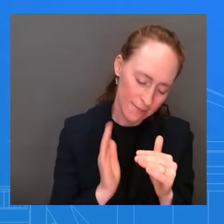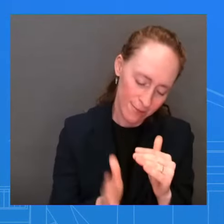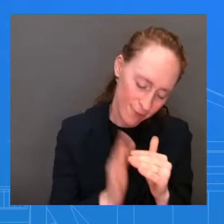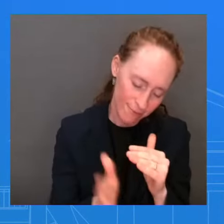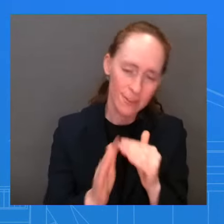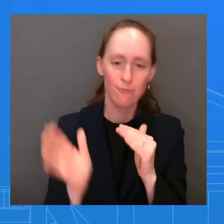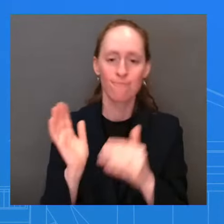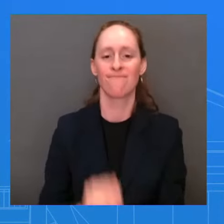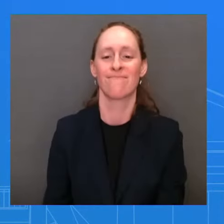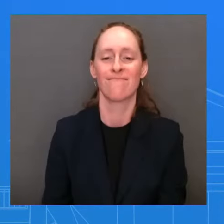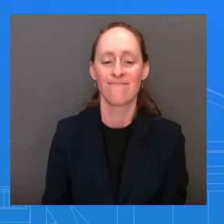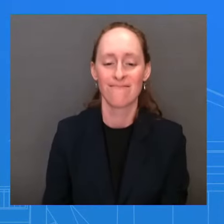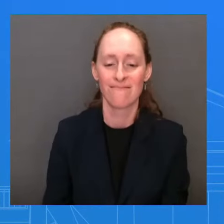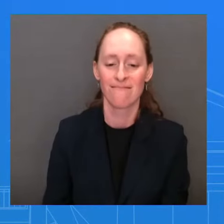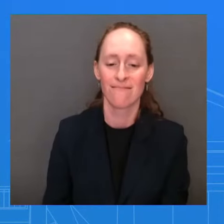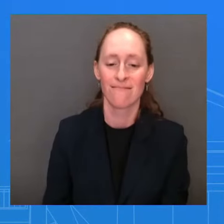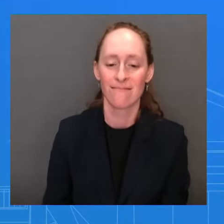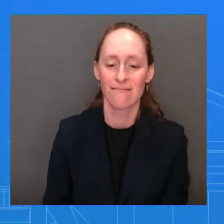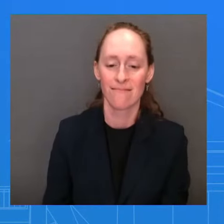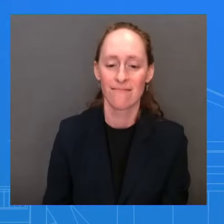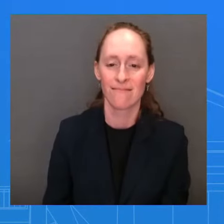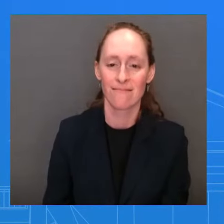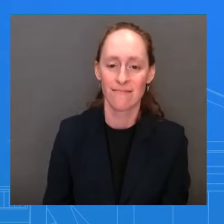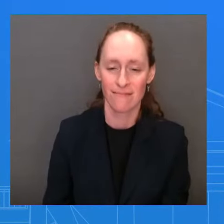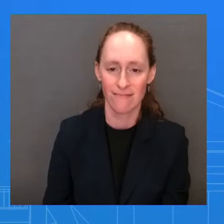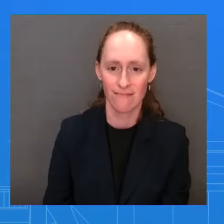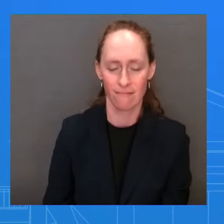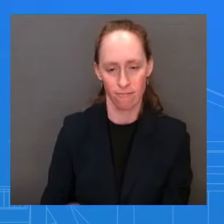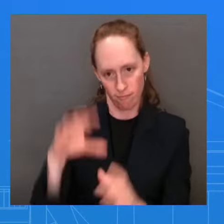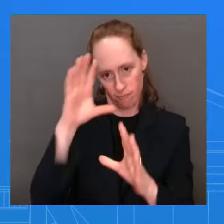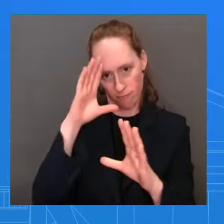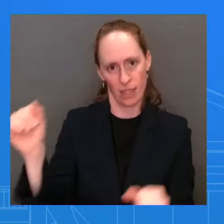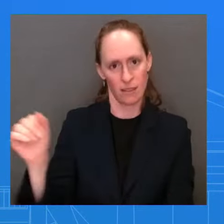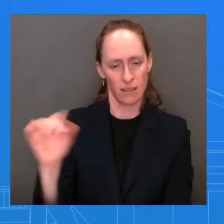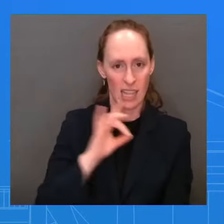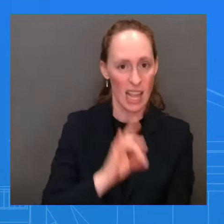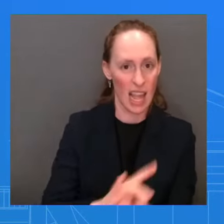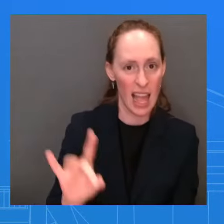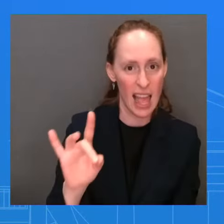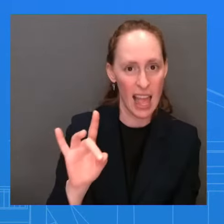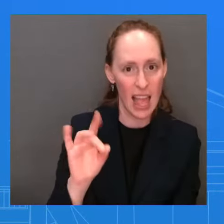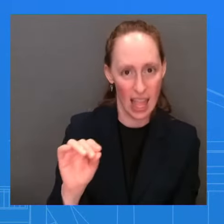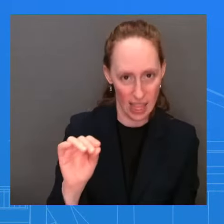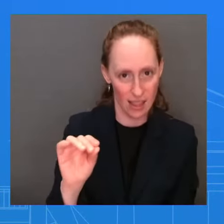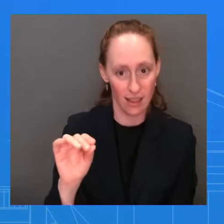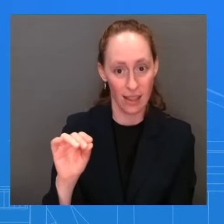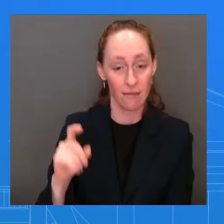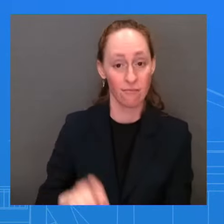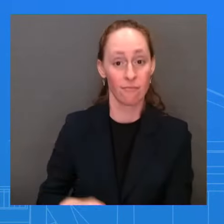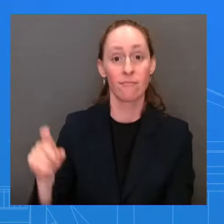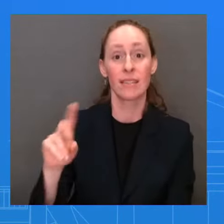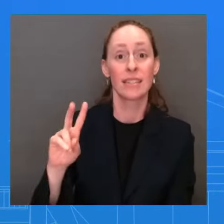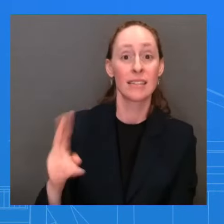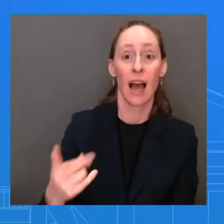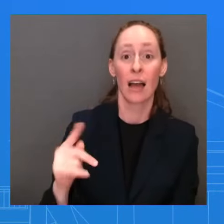oldest man ever elected, would be 86 at the end of his second term. Our CBS News poll this morning shows that only 22 percent of Democratic-leaning voters